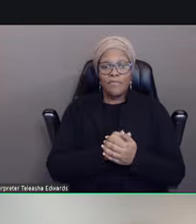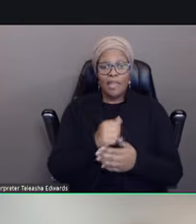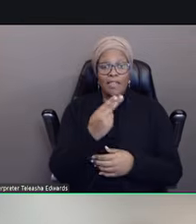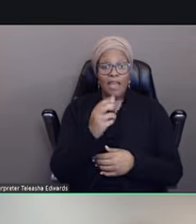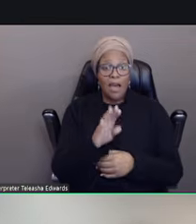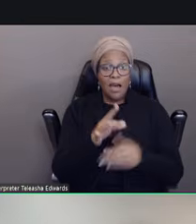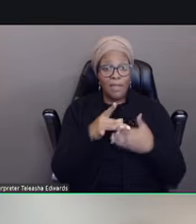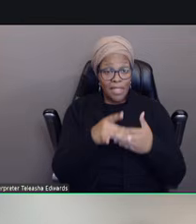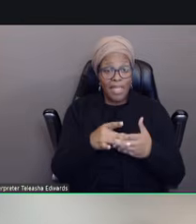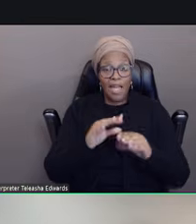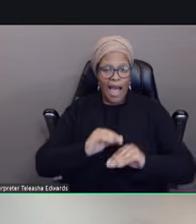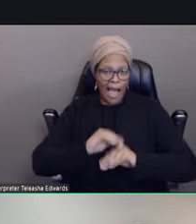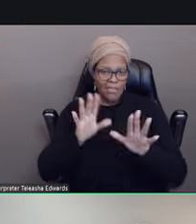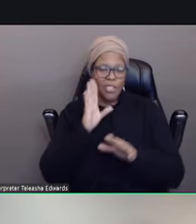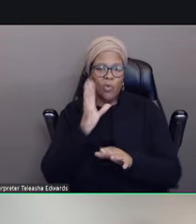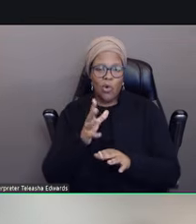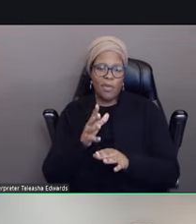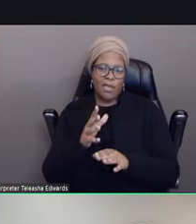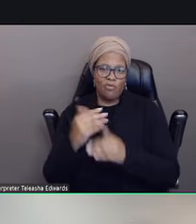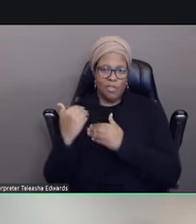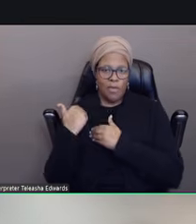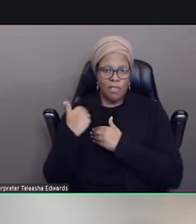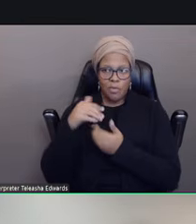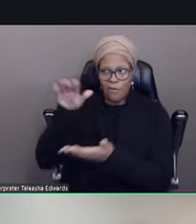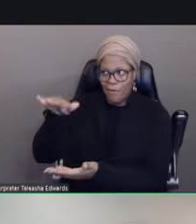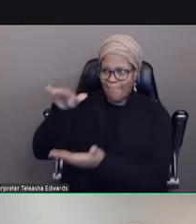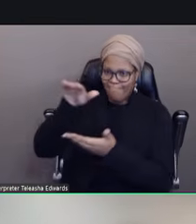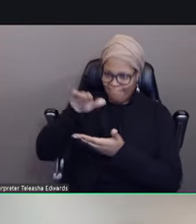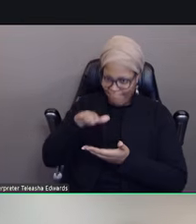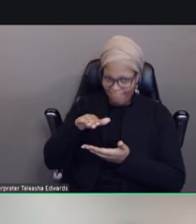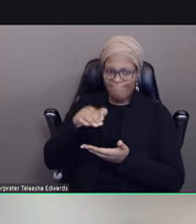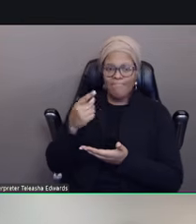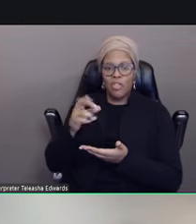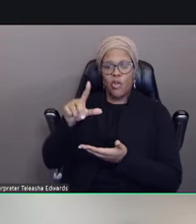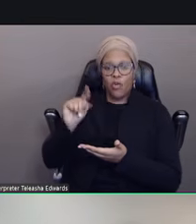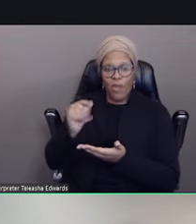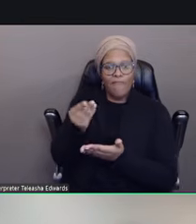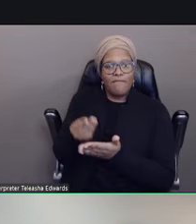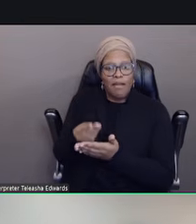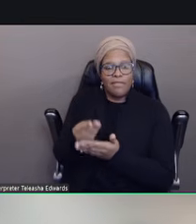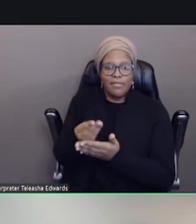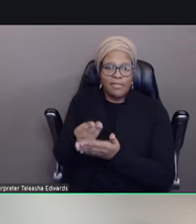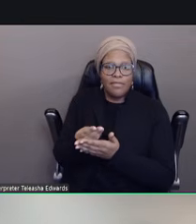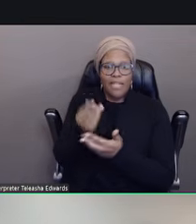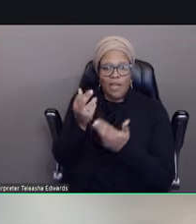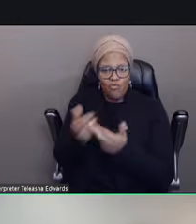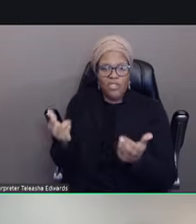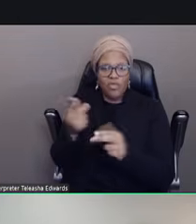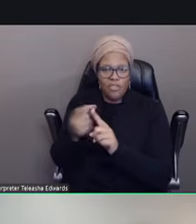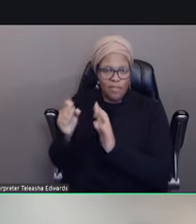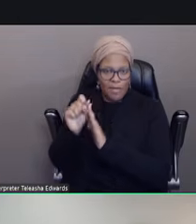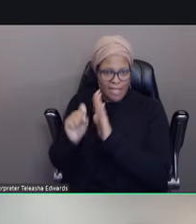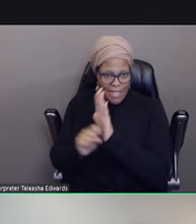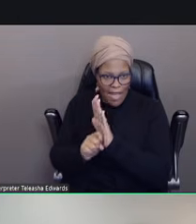be responsible for receiving the grant funds and the resources from the state and awarding those